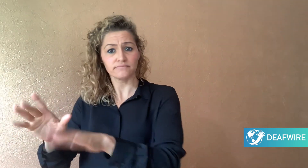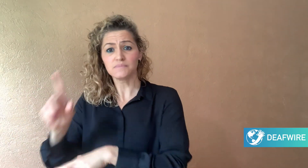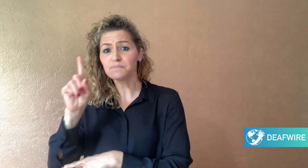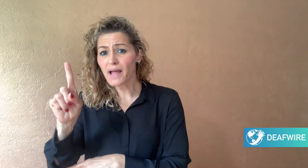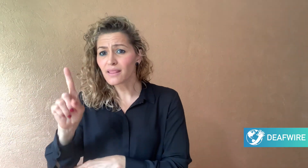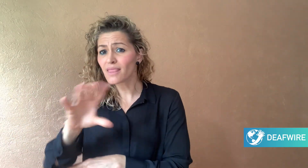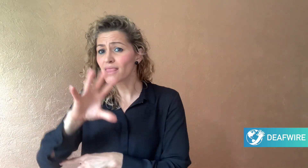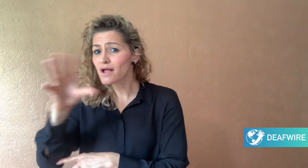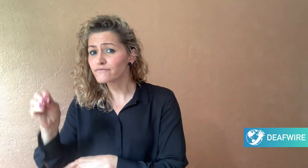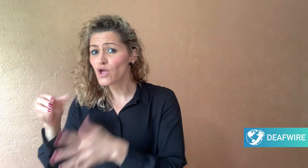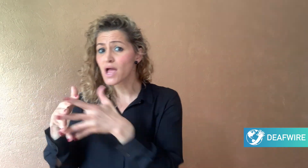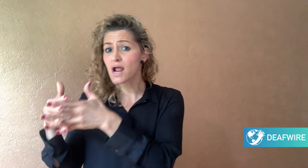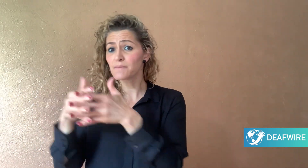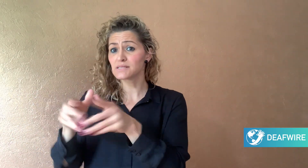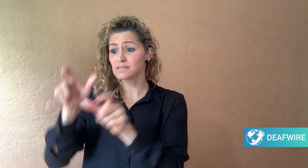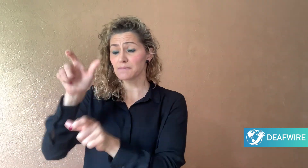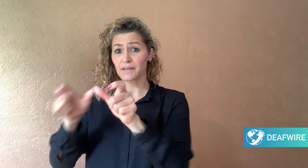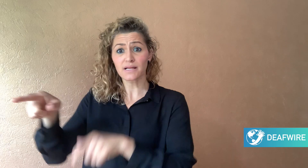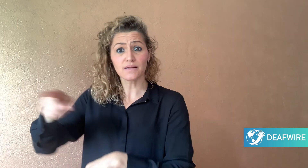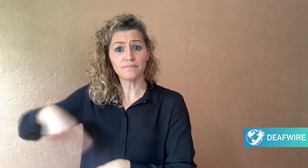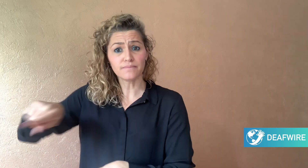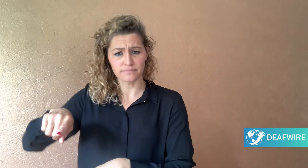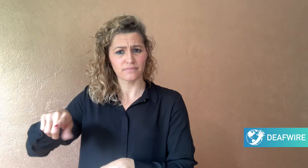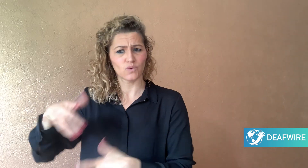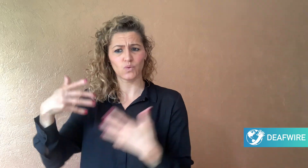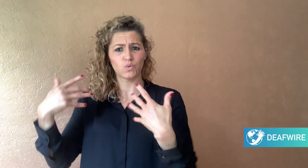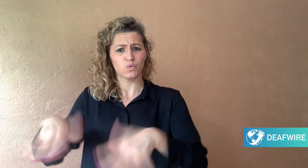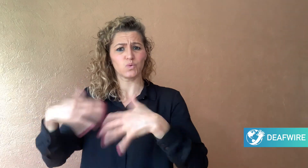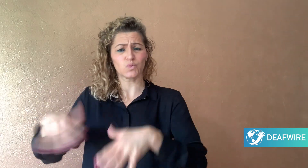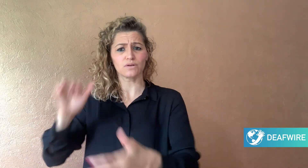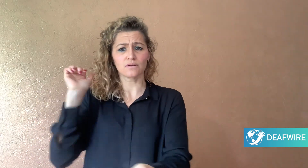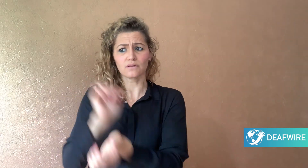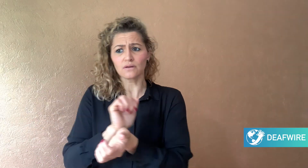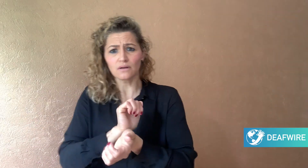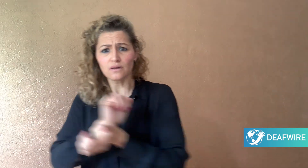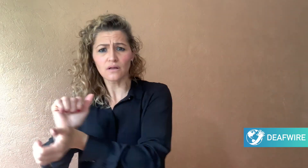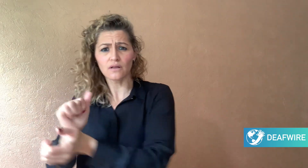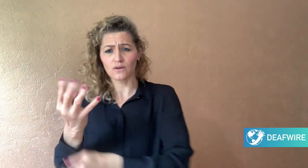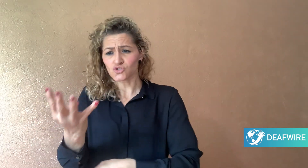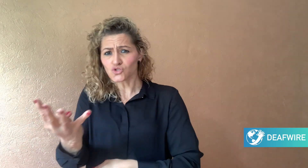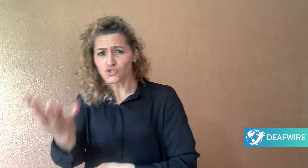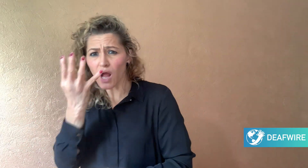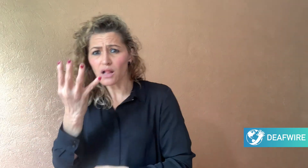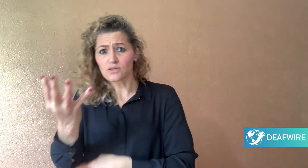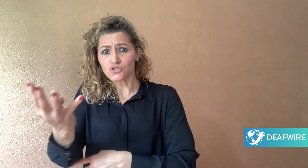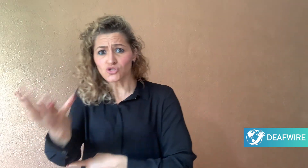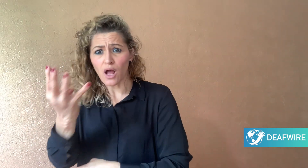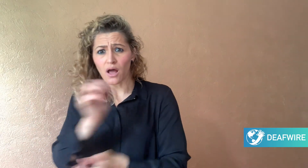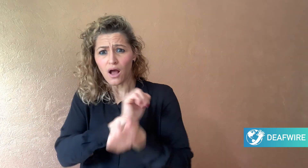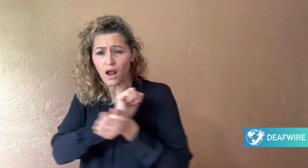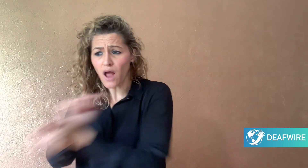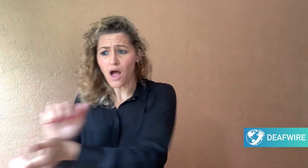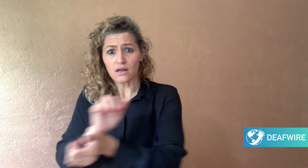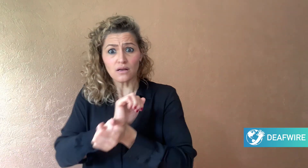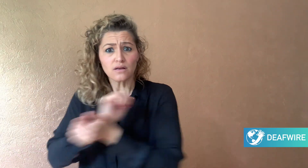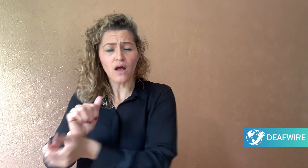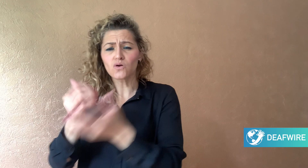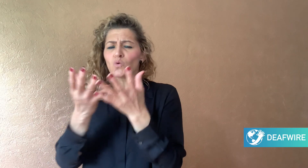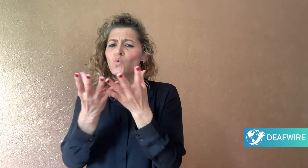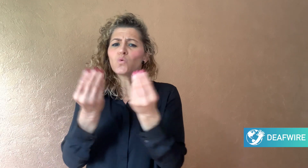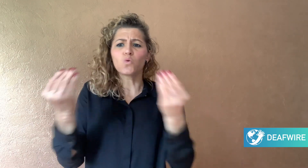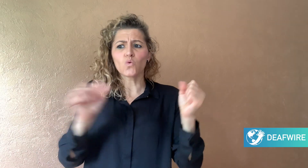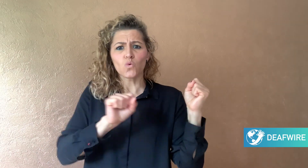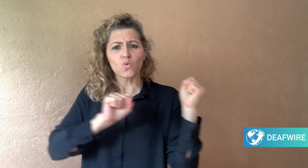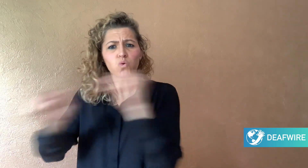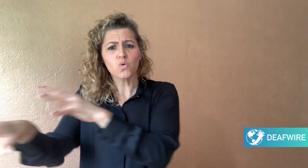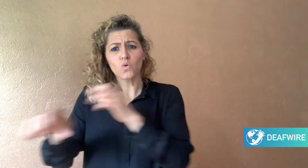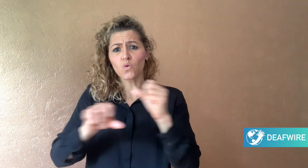are locked up in prison at a disproportionate rate when